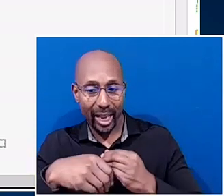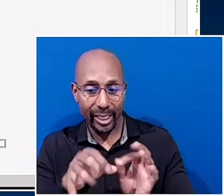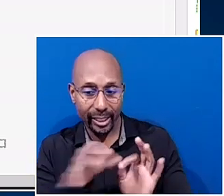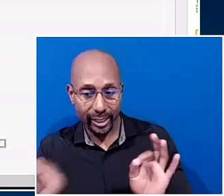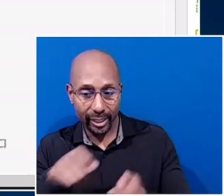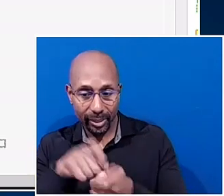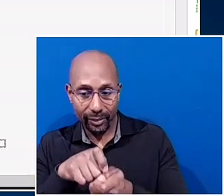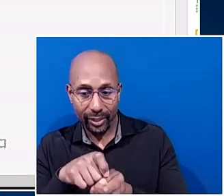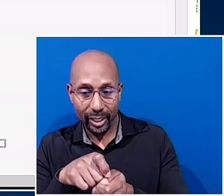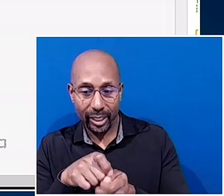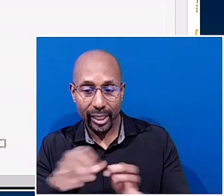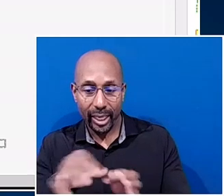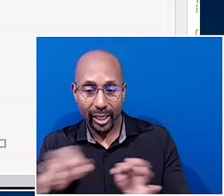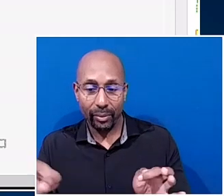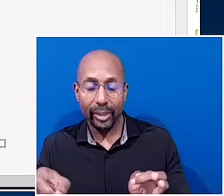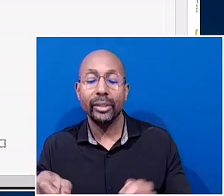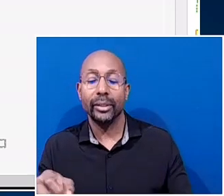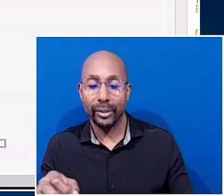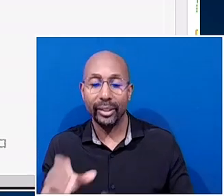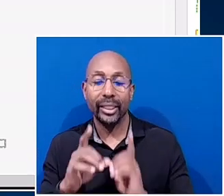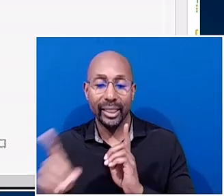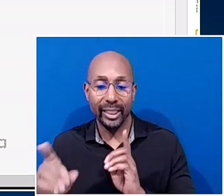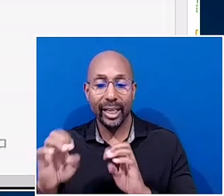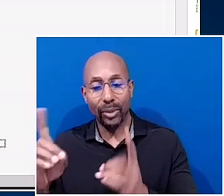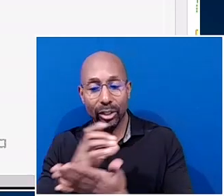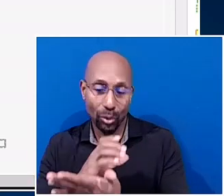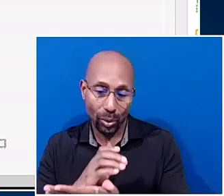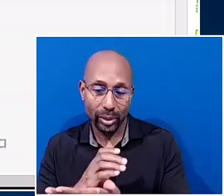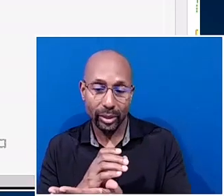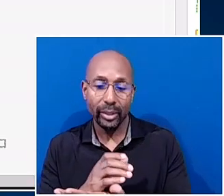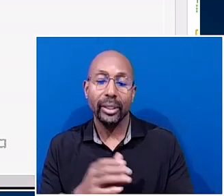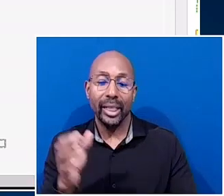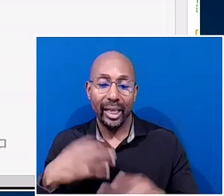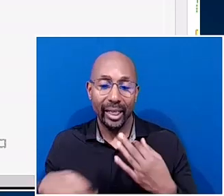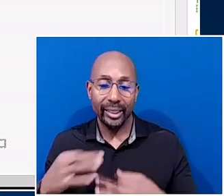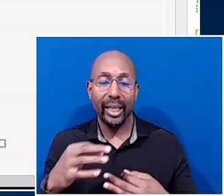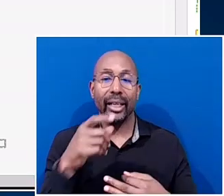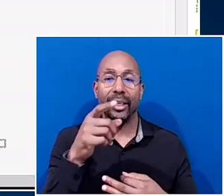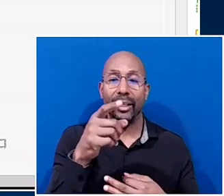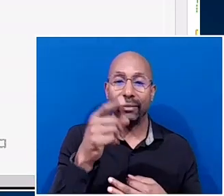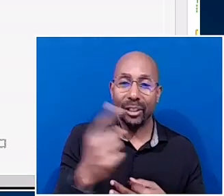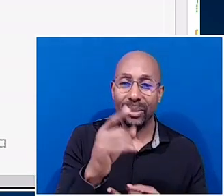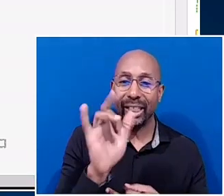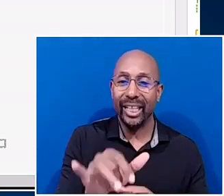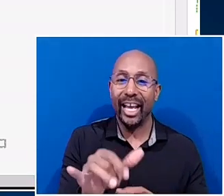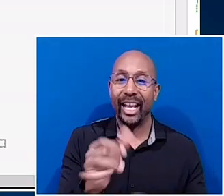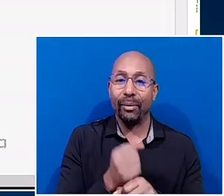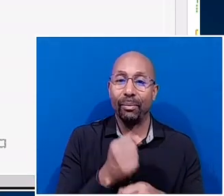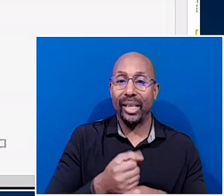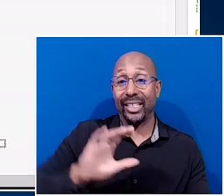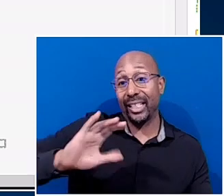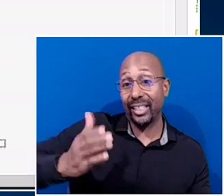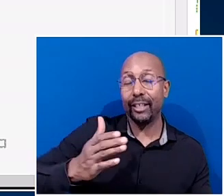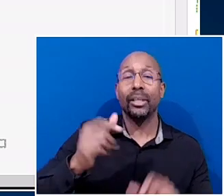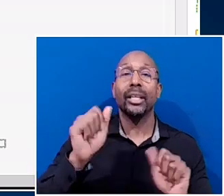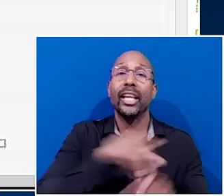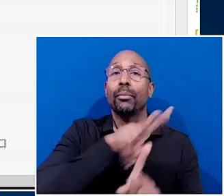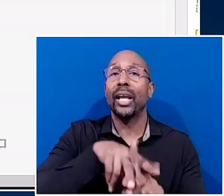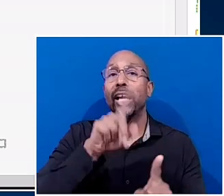a course offered entirely through distance education for consistency's sake we would use the term that is established elsewhere